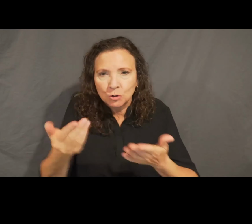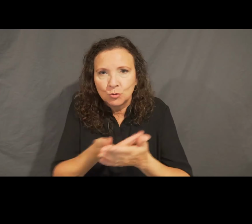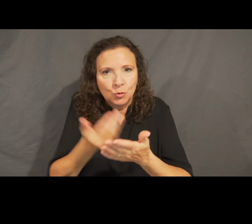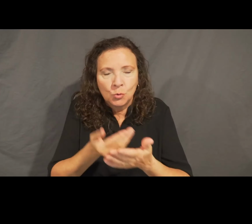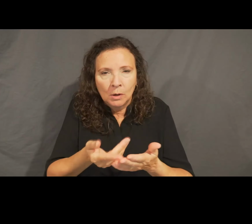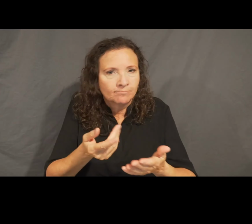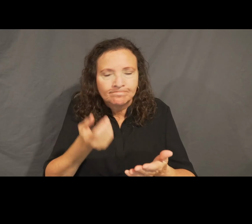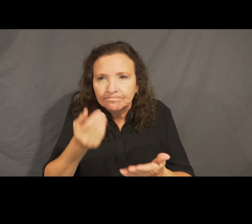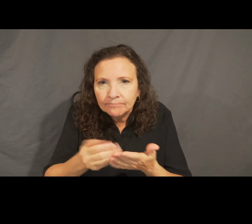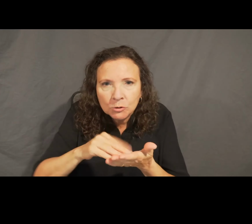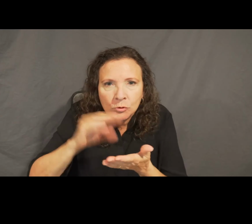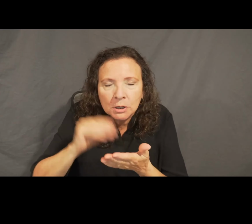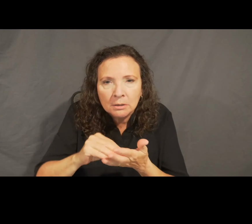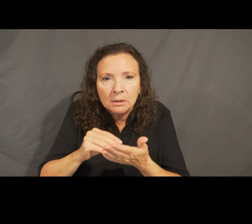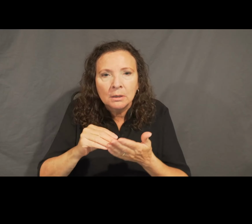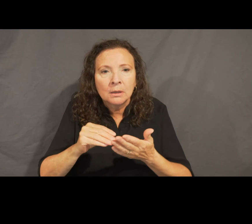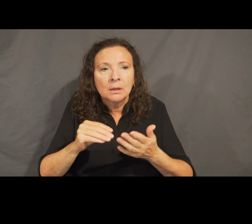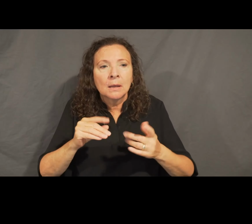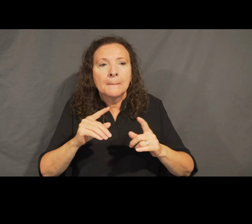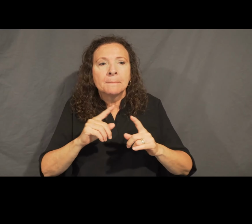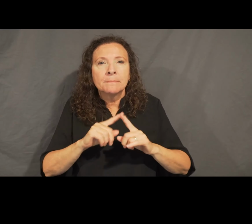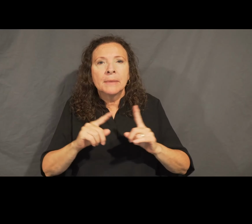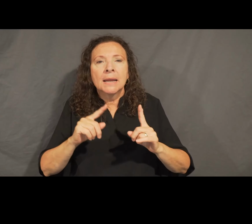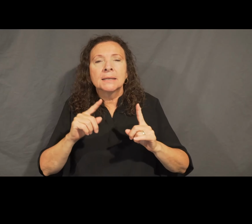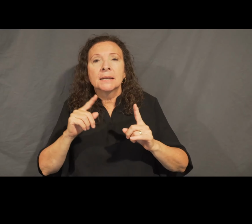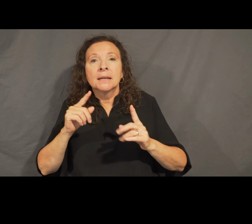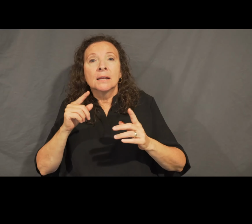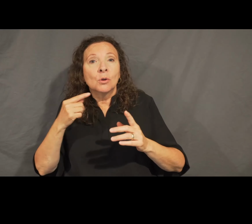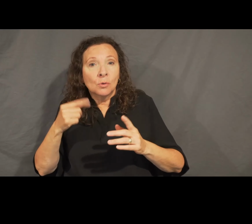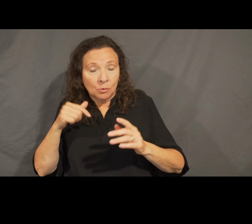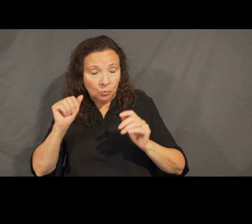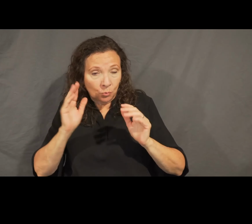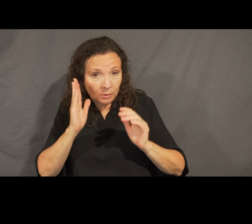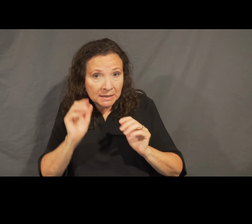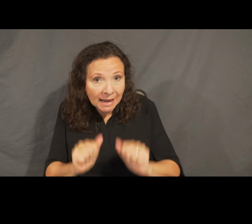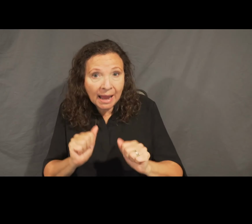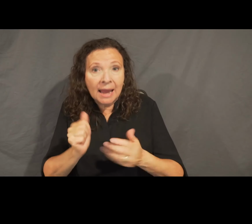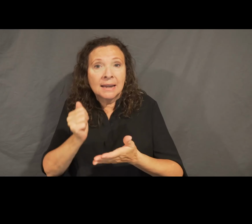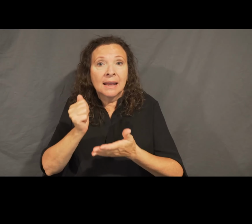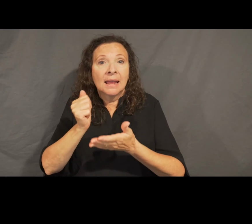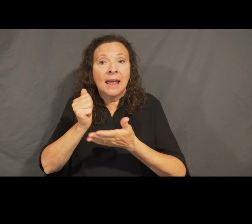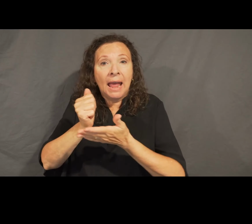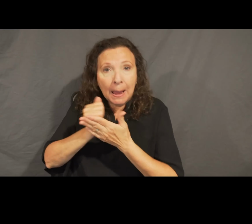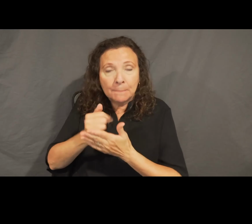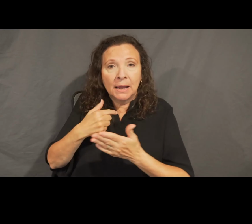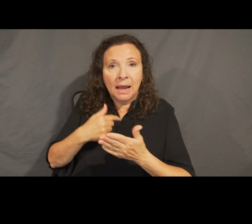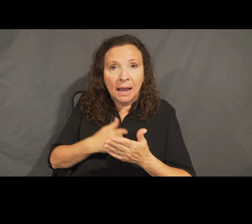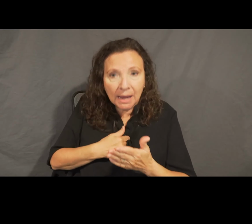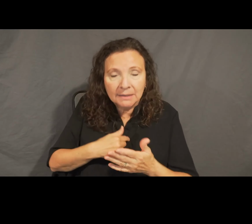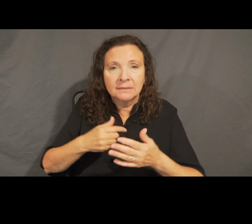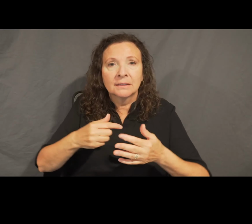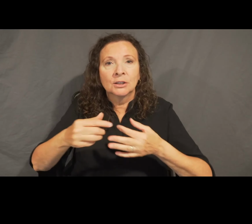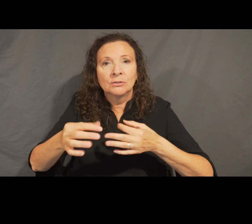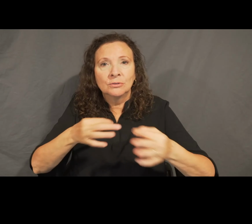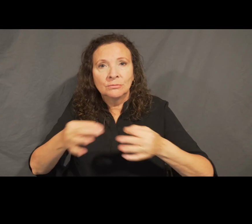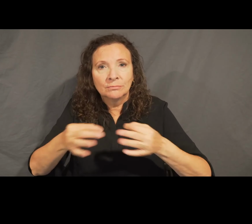experienced UX designer but they are incredibly useful for someone to understand, what do